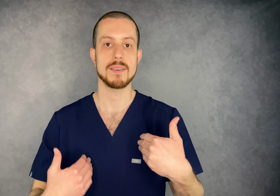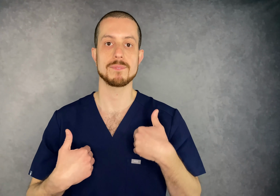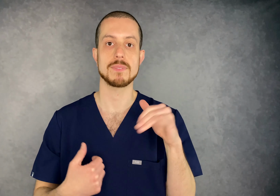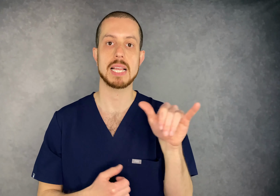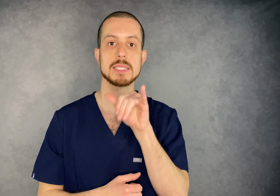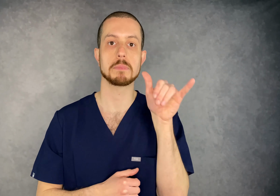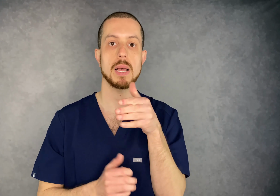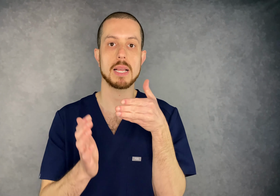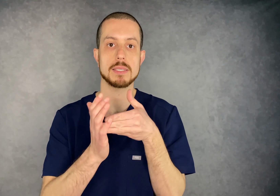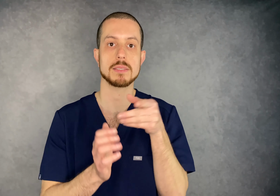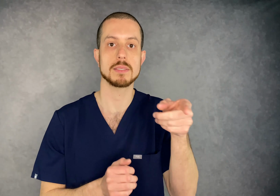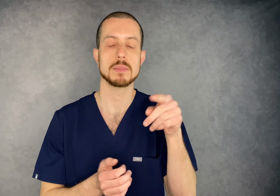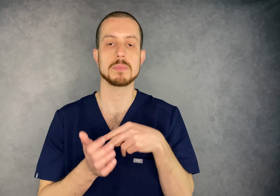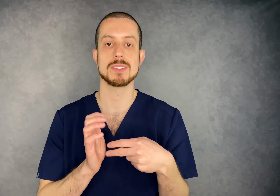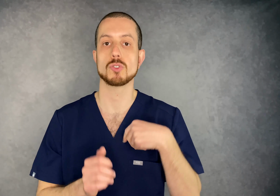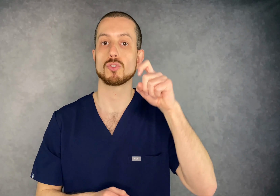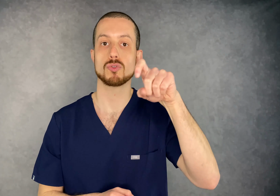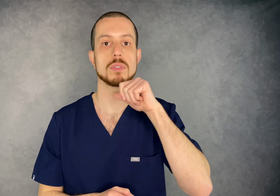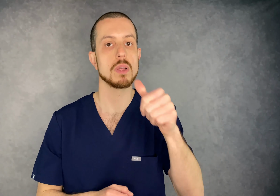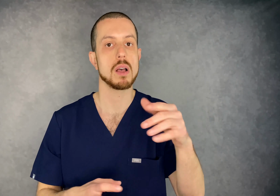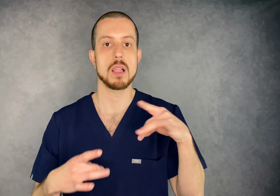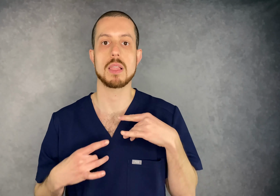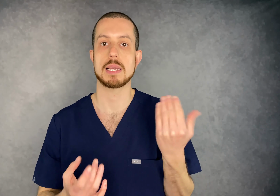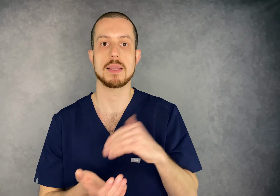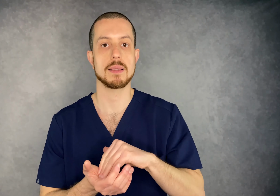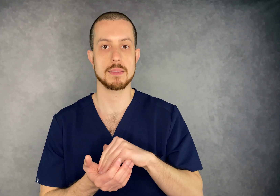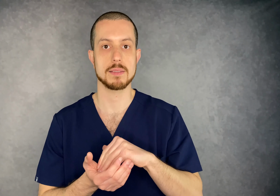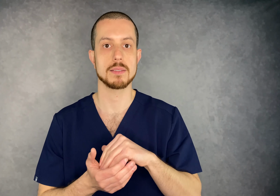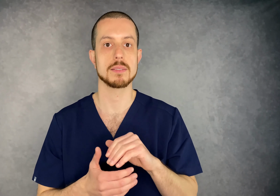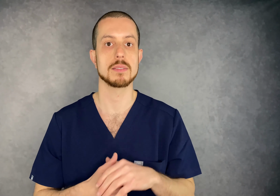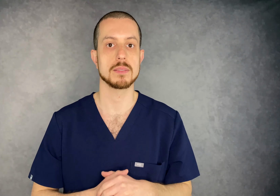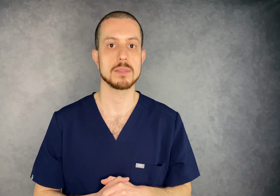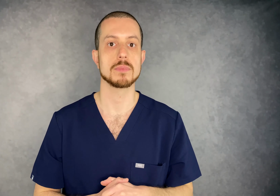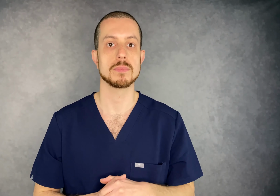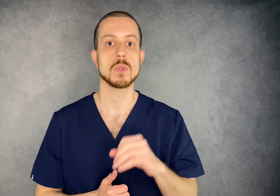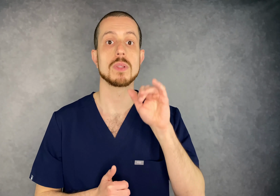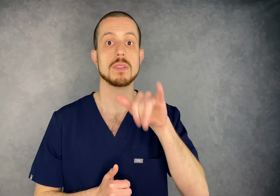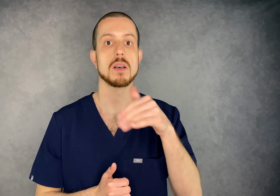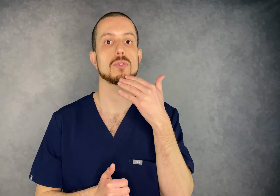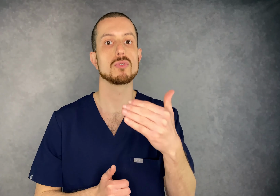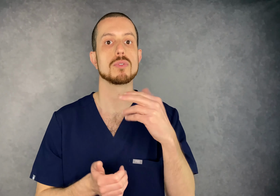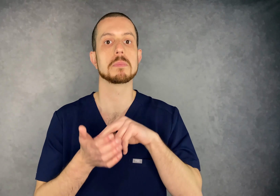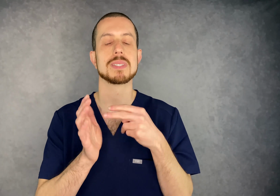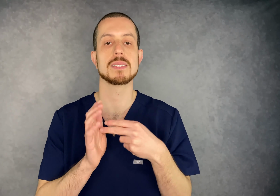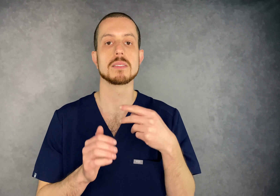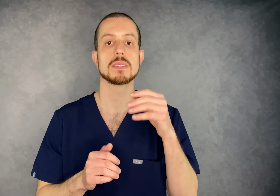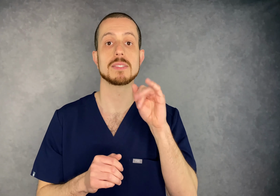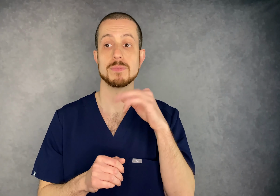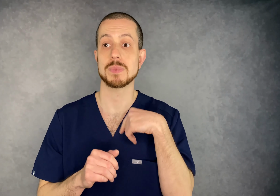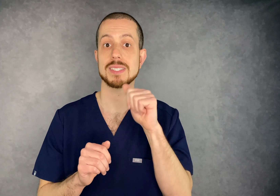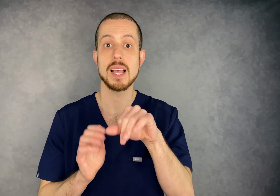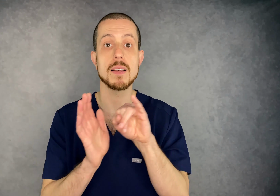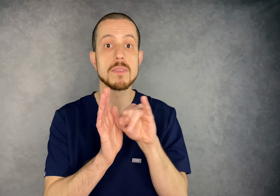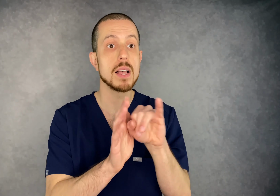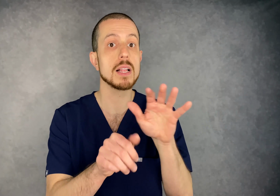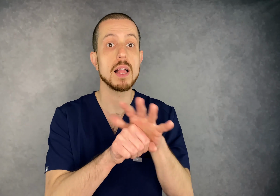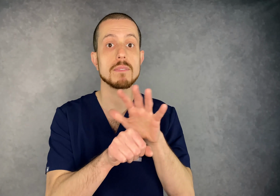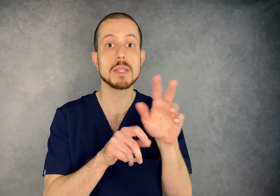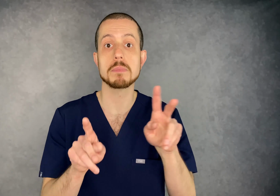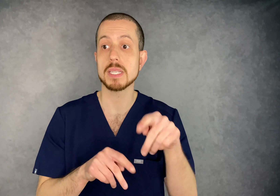They have antibodies against the virus, which means they should not get infected again. That's good because it means that if we can identify enough people who were